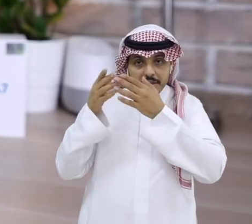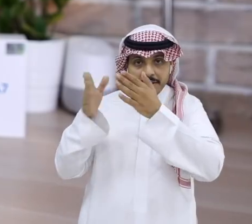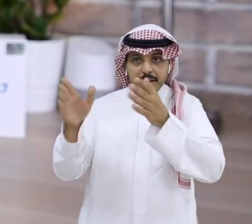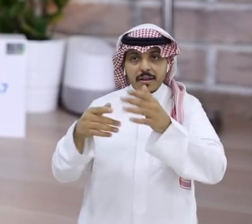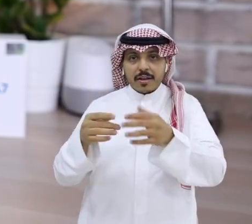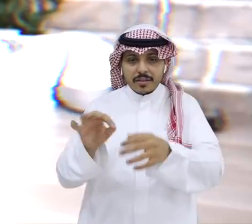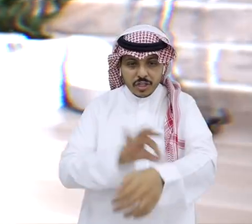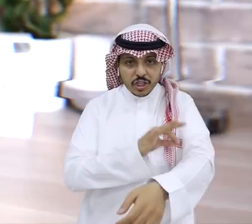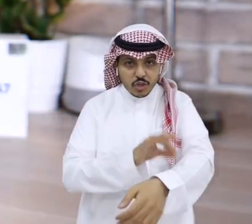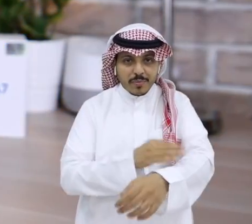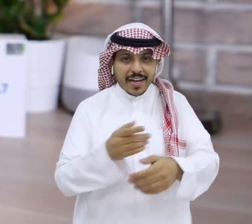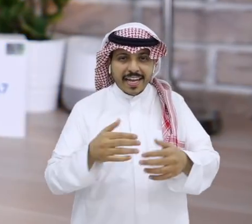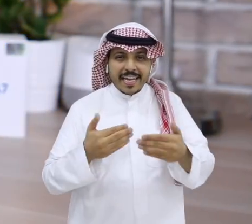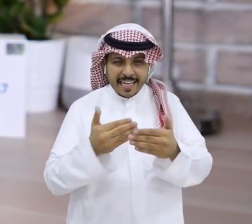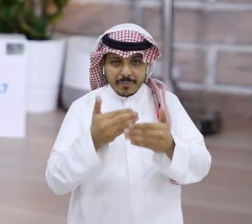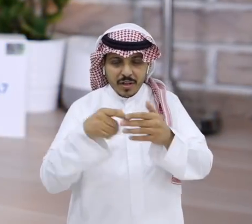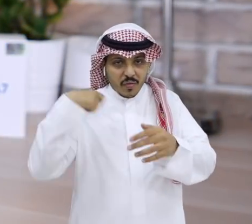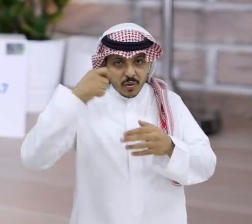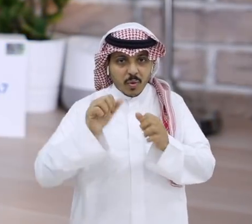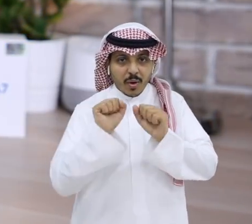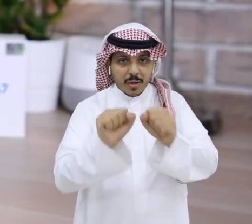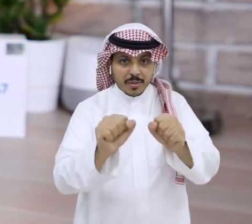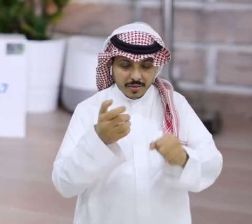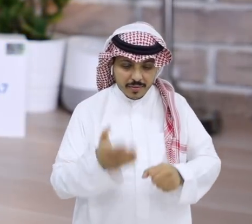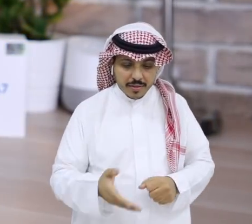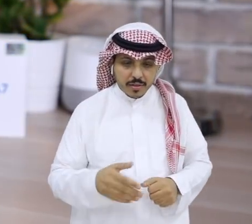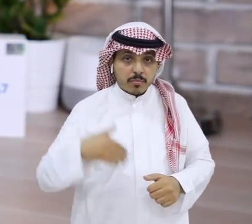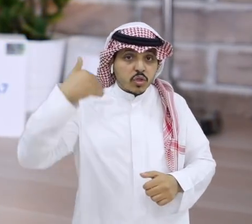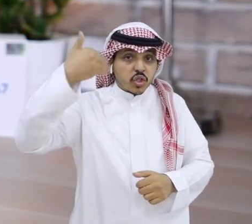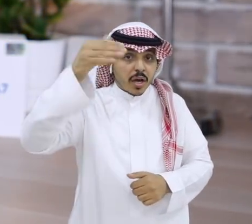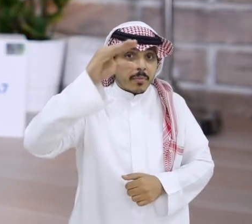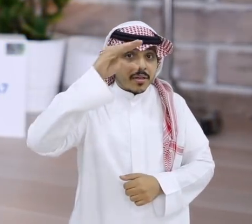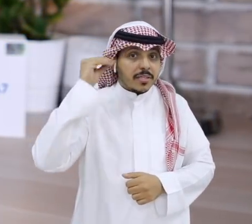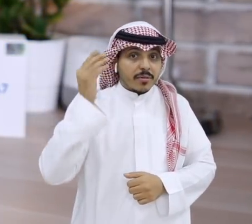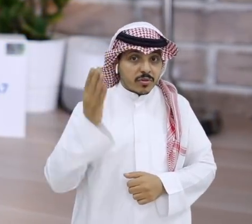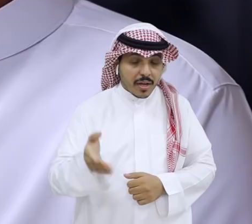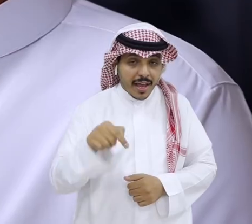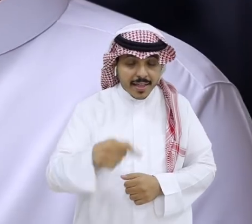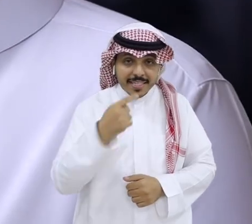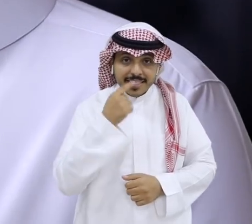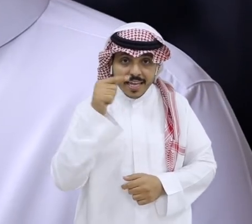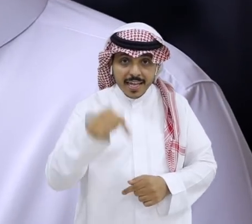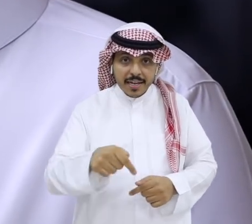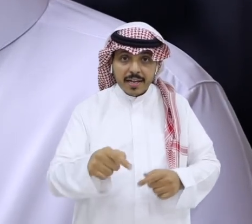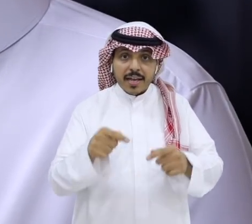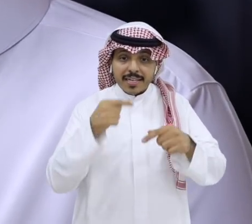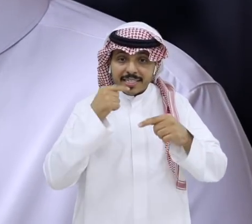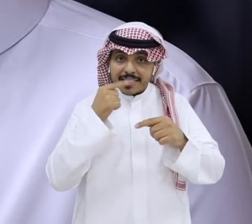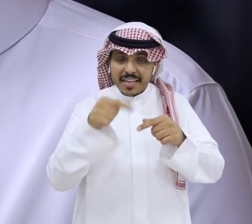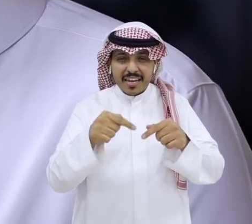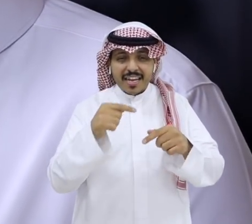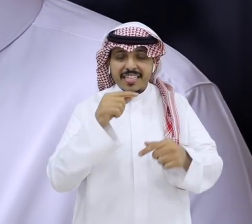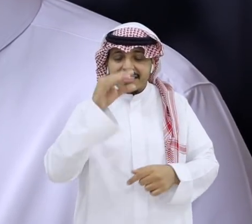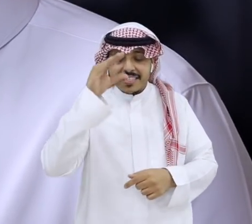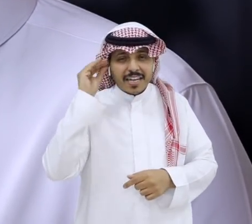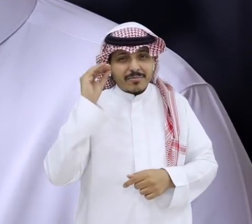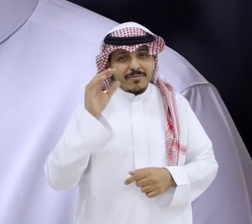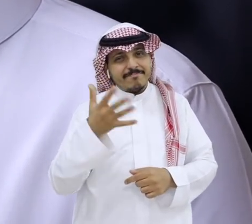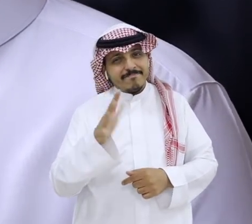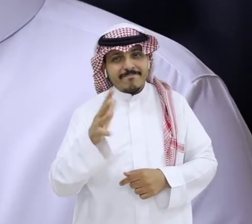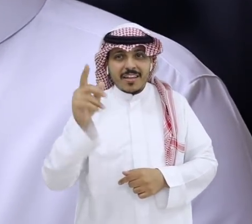Review will be soon, but let's talk about Samsung's Future. This year wasn't Samsung's best year.